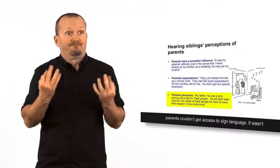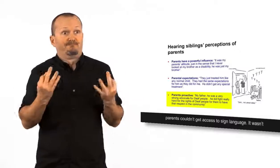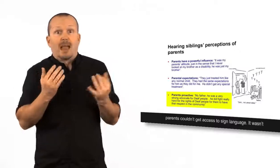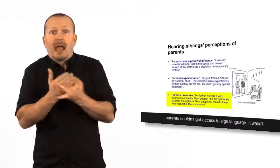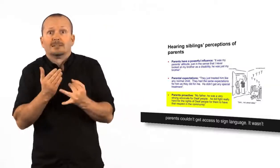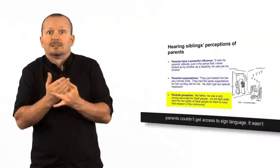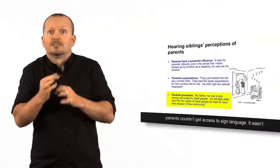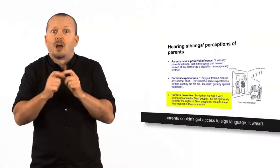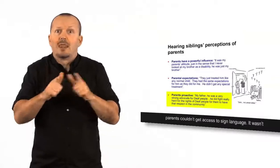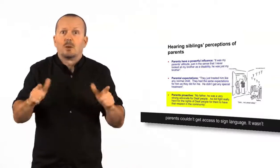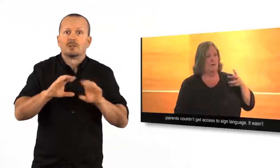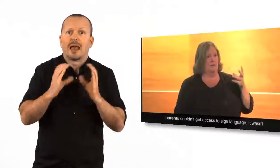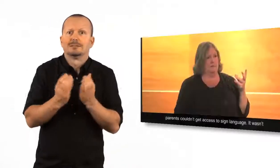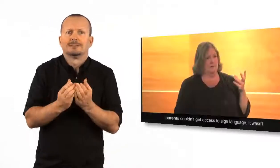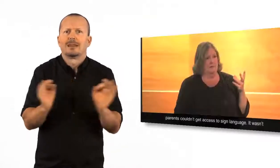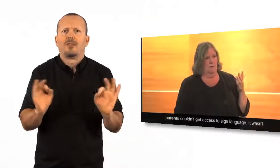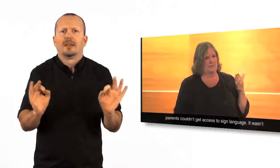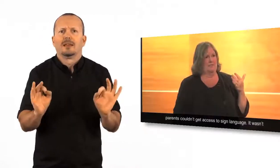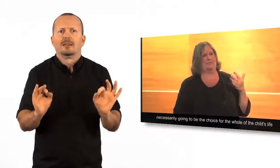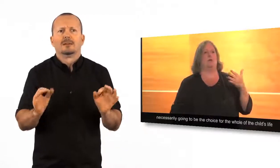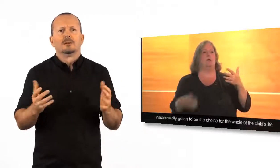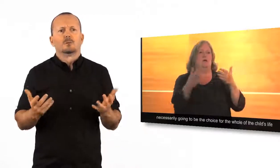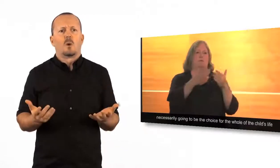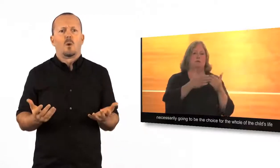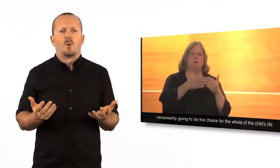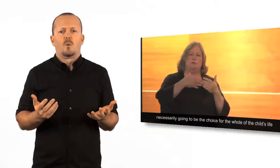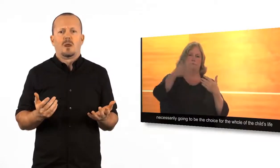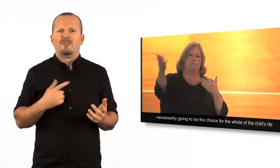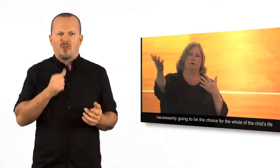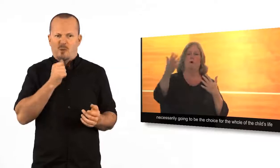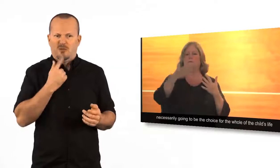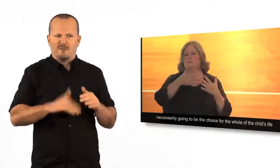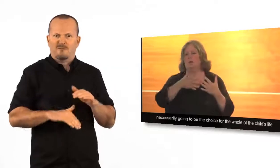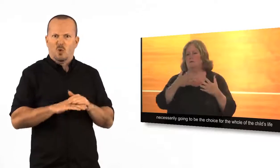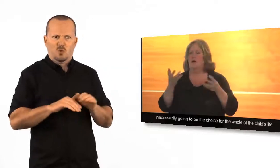access to sign language. It wasn’t necessarily going to be the choice for the whole child’s